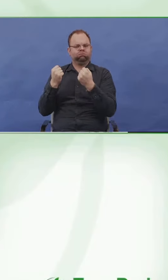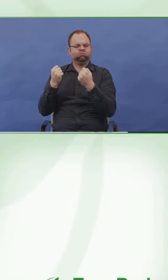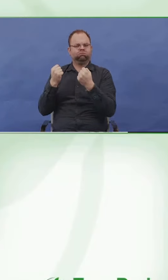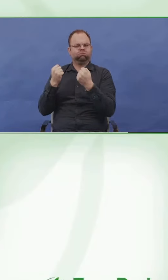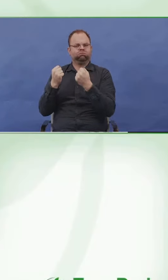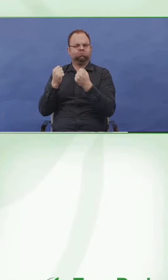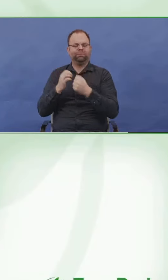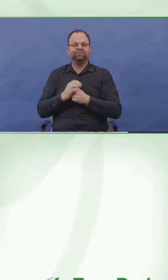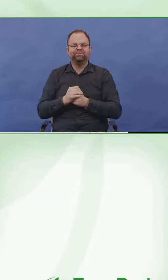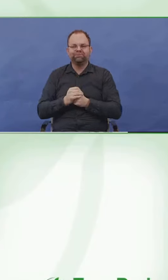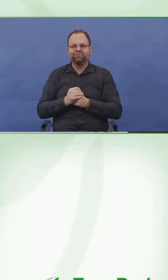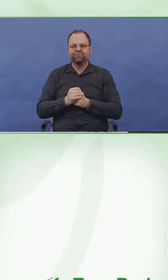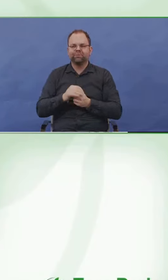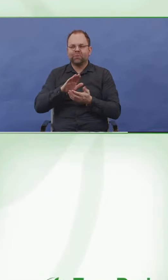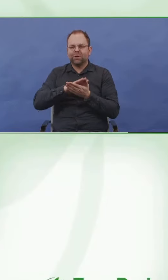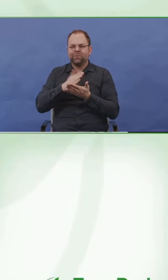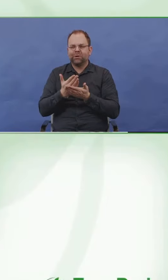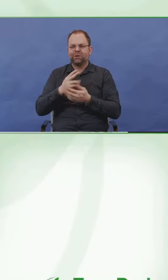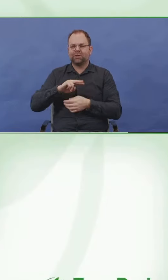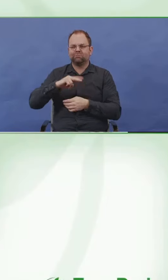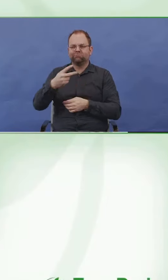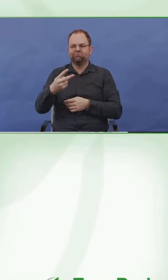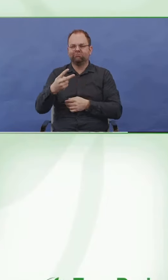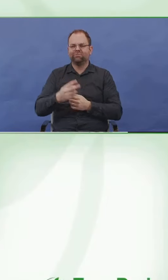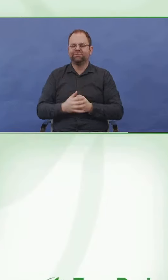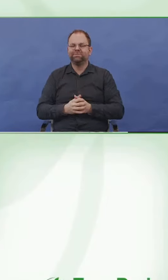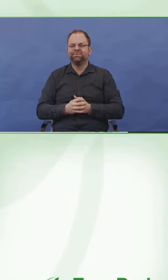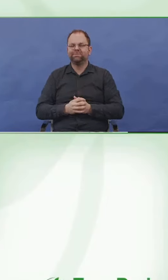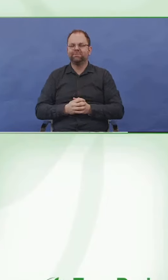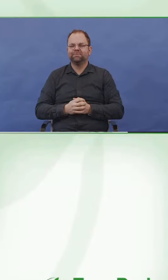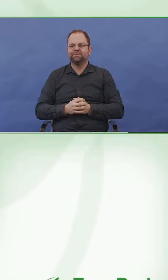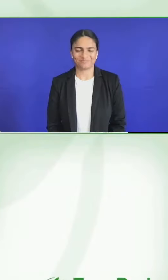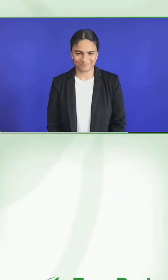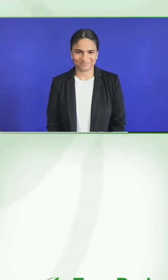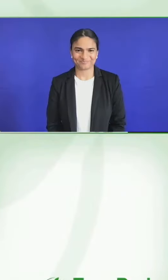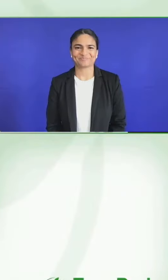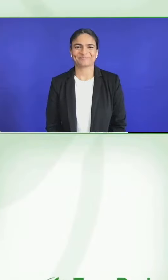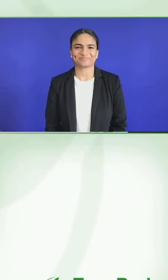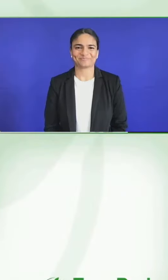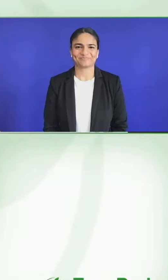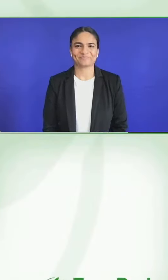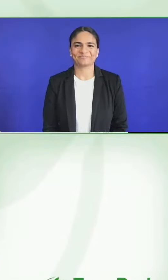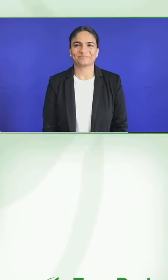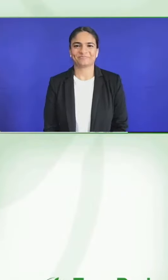One of the objectives of the care strategy is to make sure that